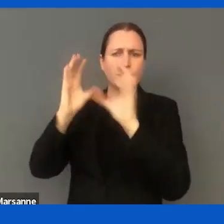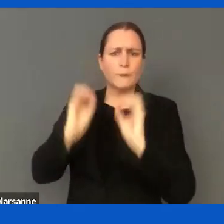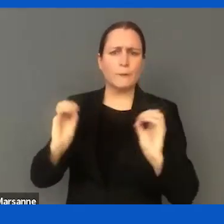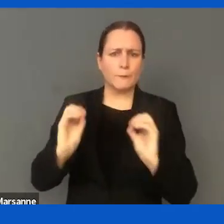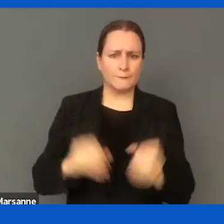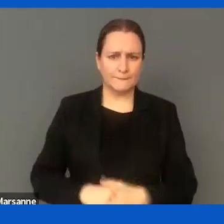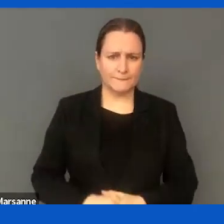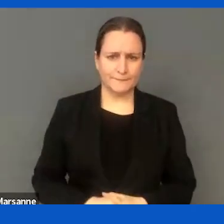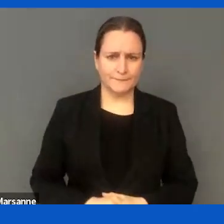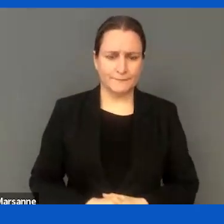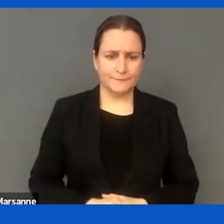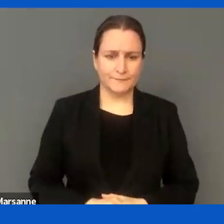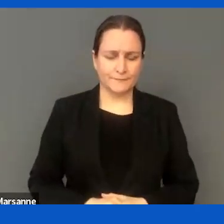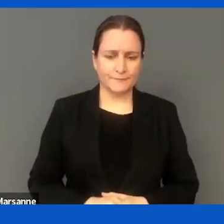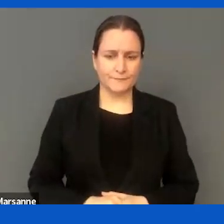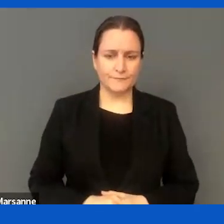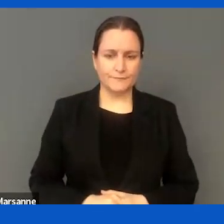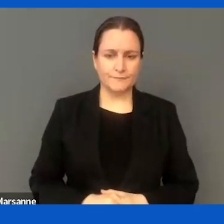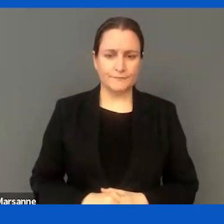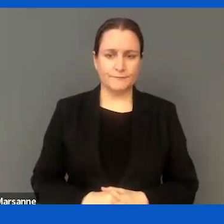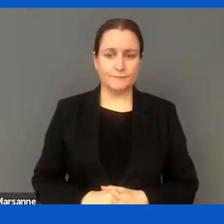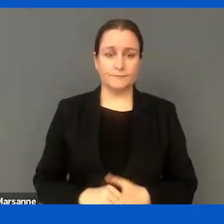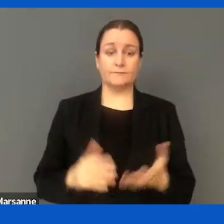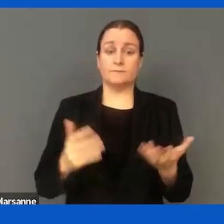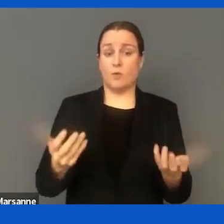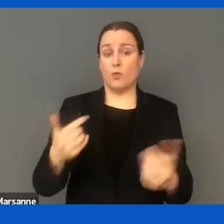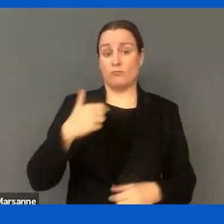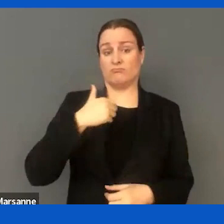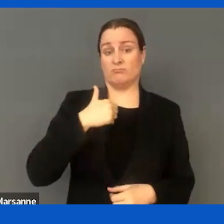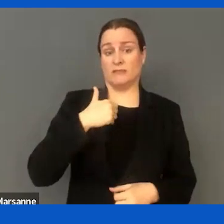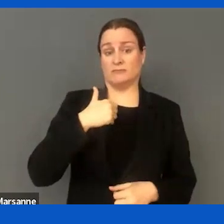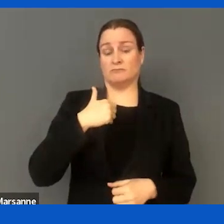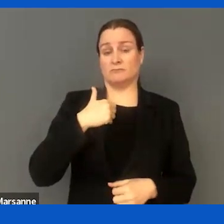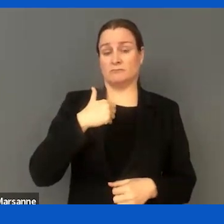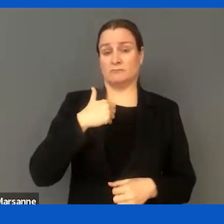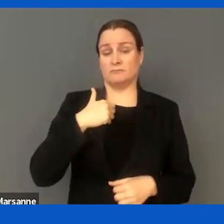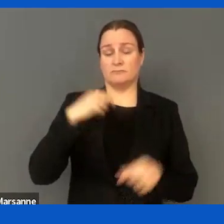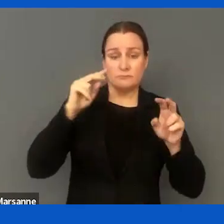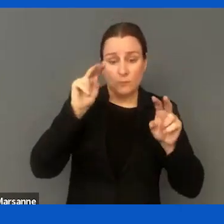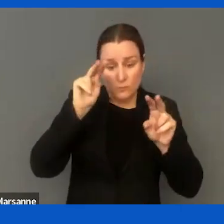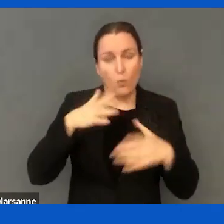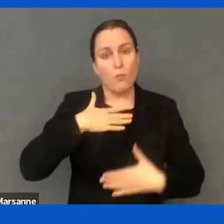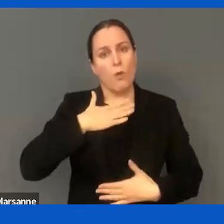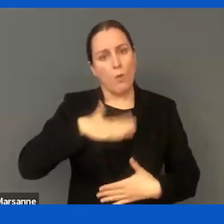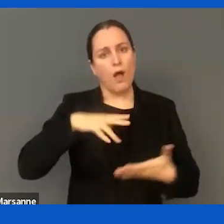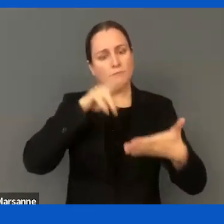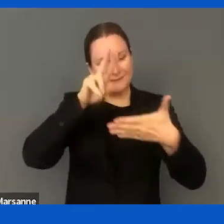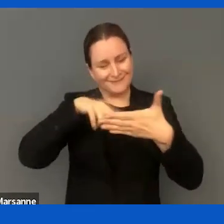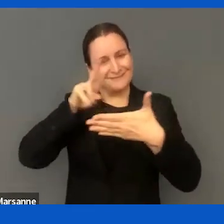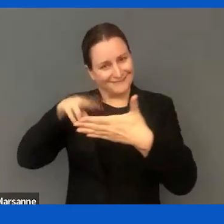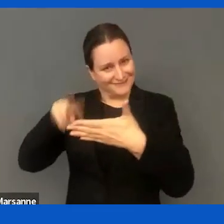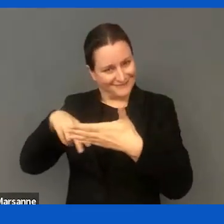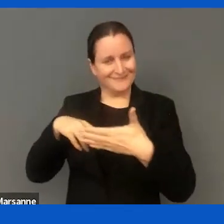done with different solution. The magnification of the content. When the website is not developed